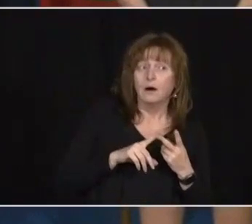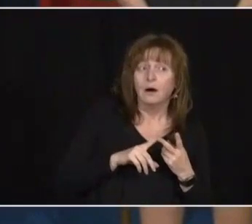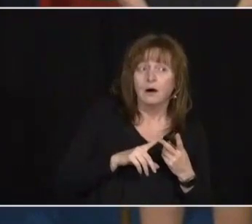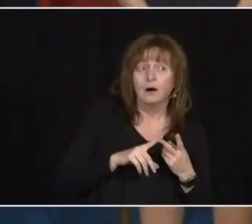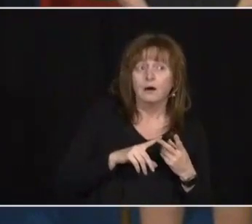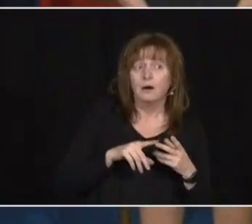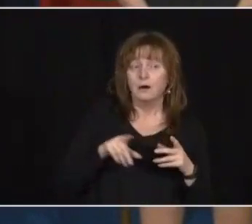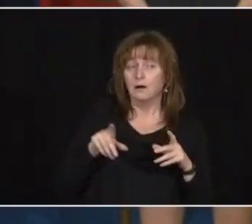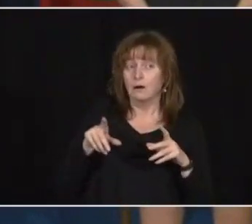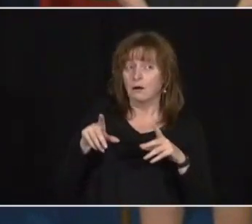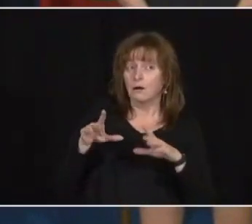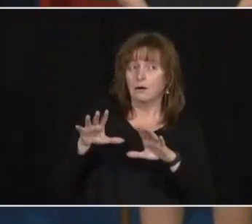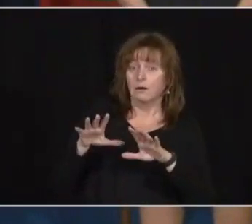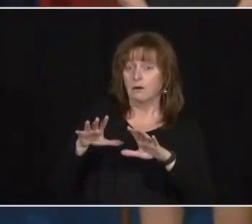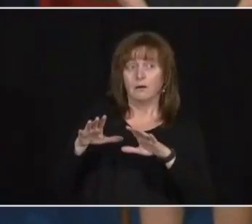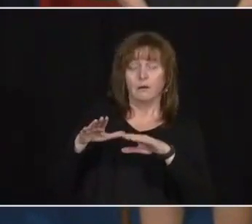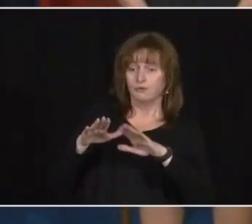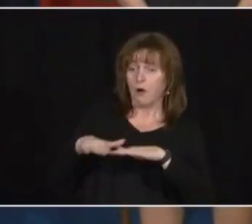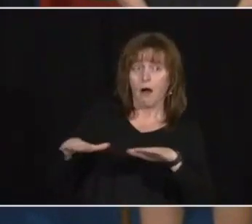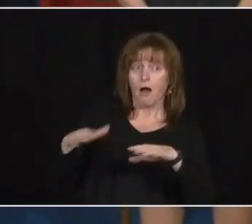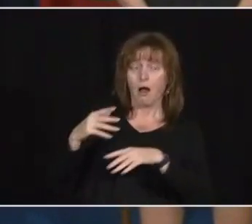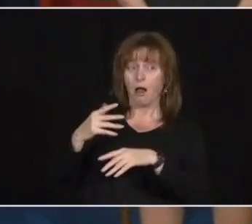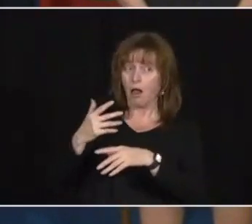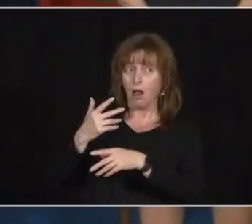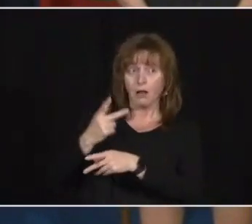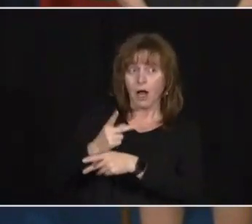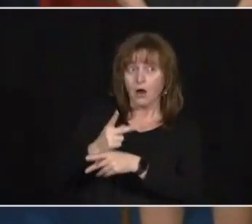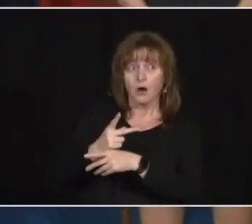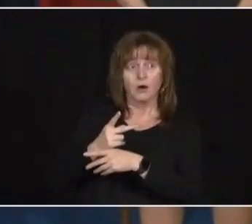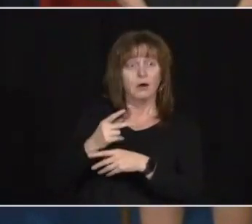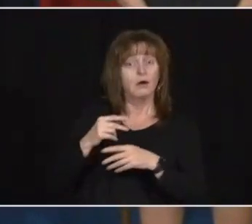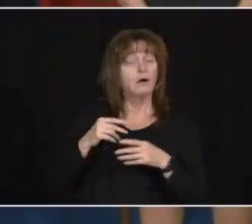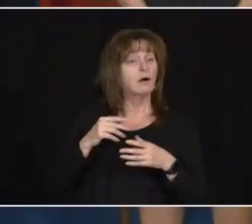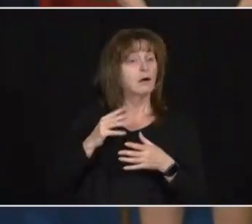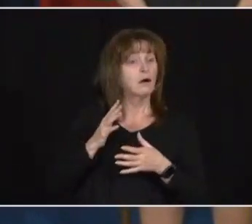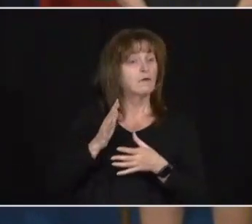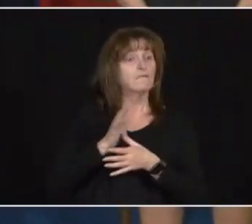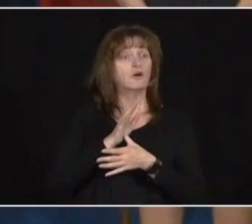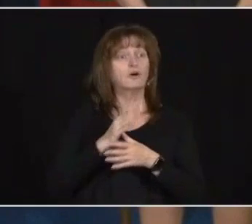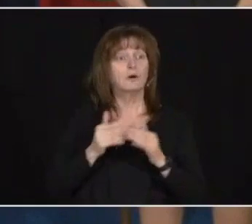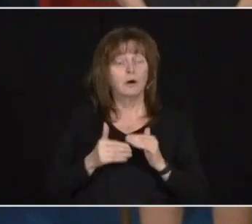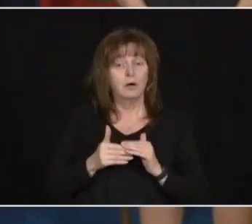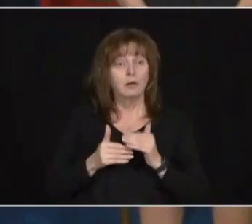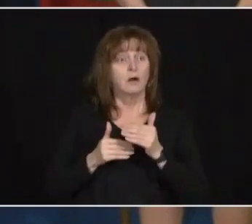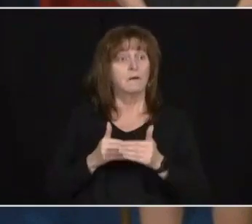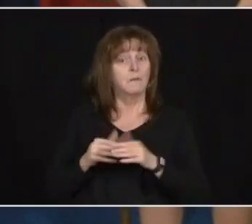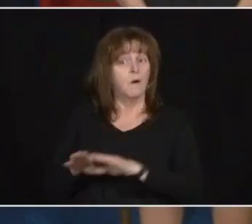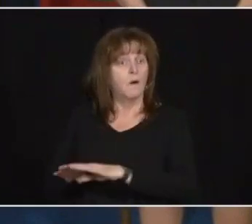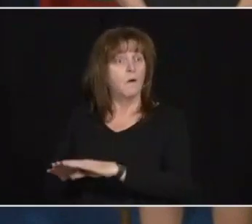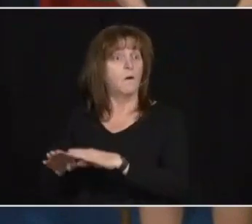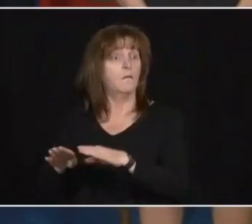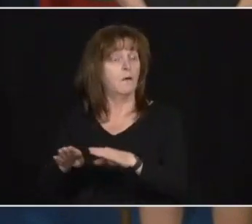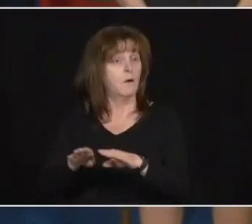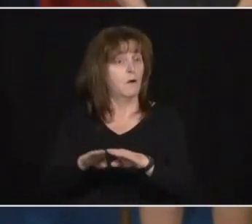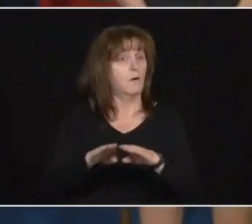in stage 1 of the reopening, if you're reopening a large chunk of businesses, as you mentioned mentioned, the